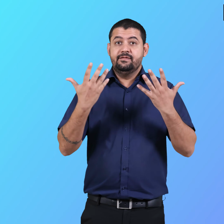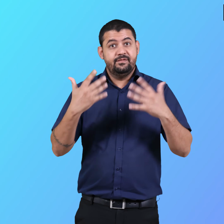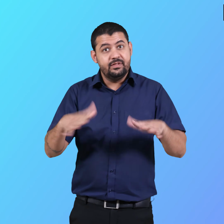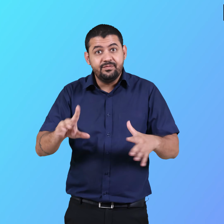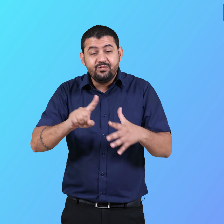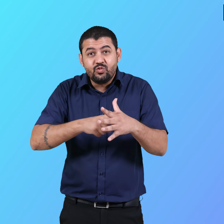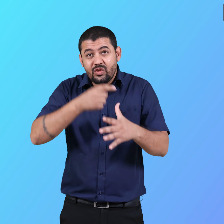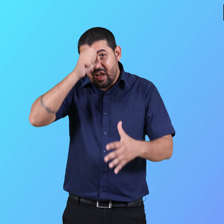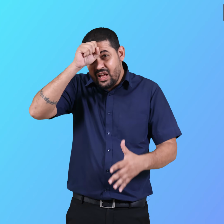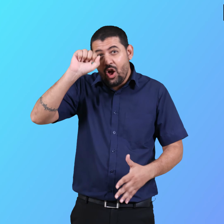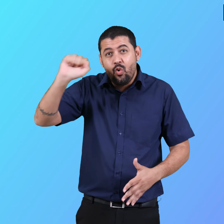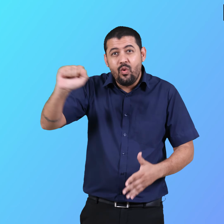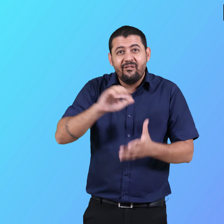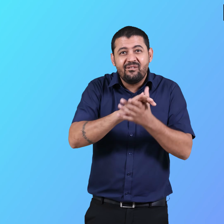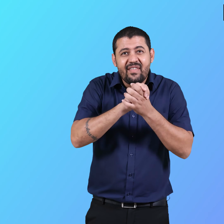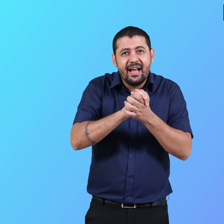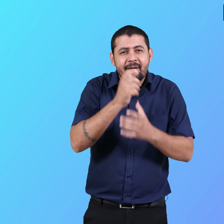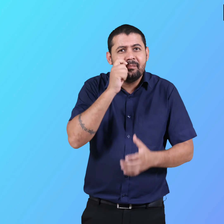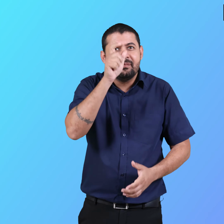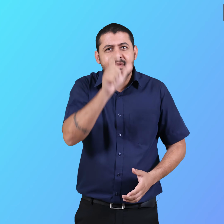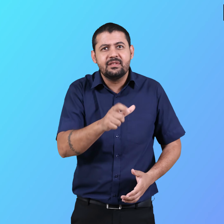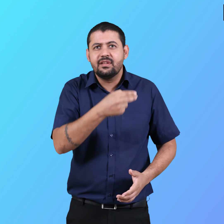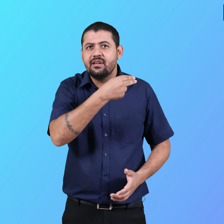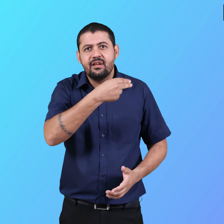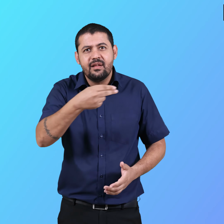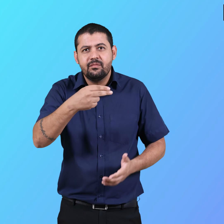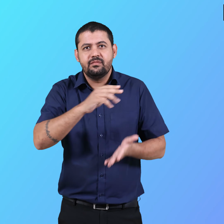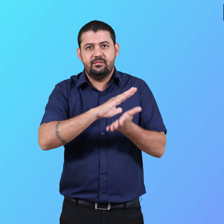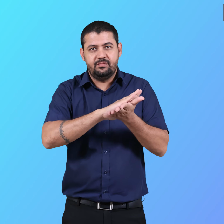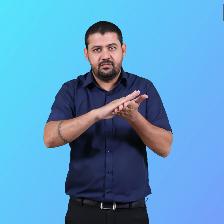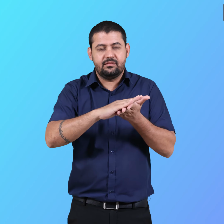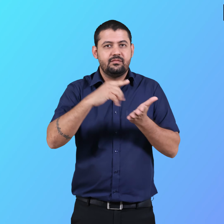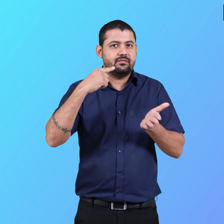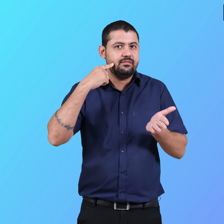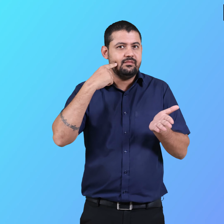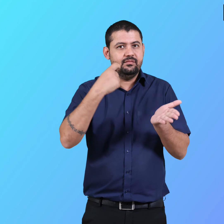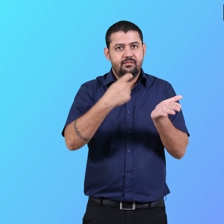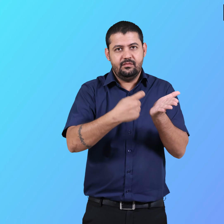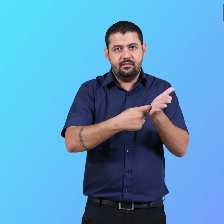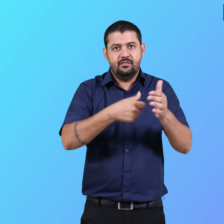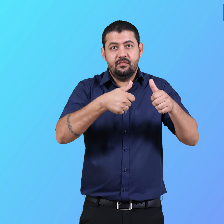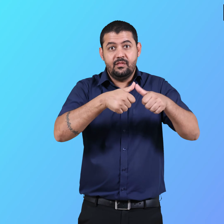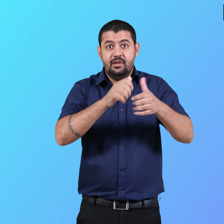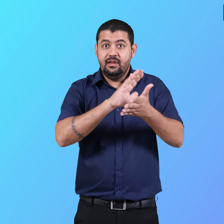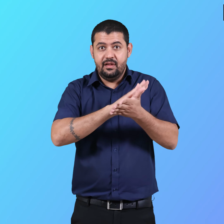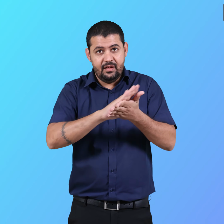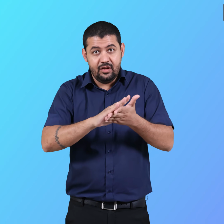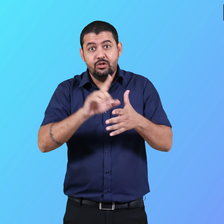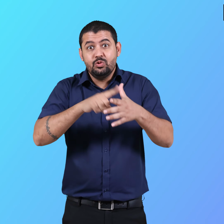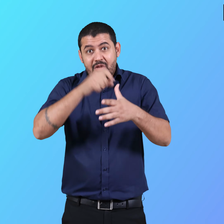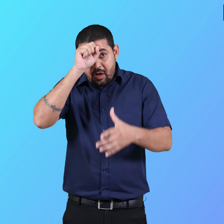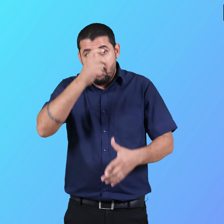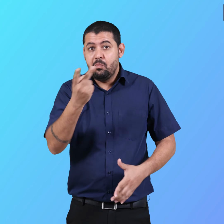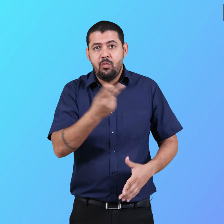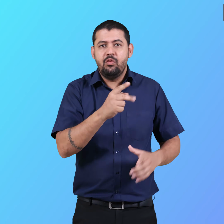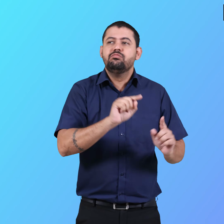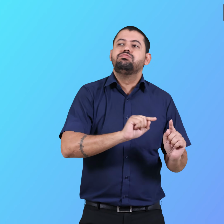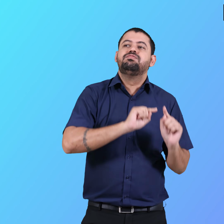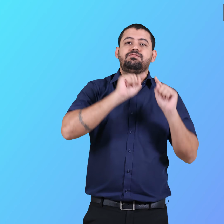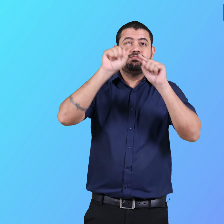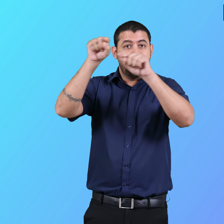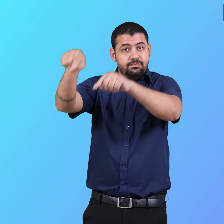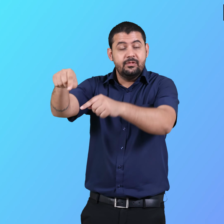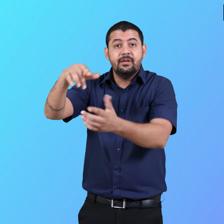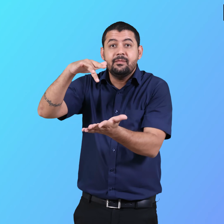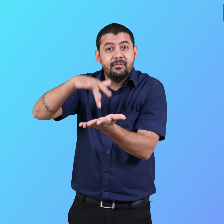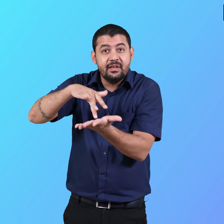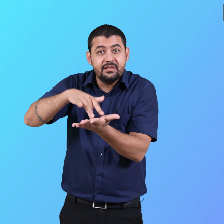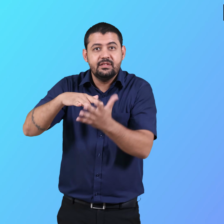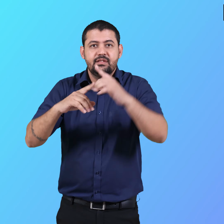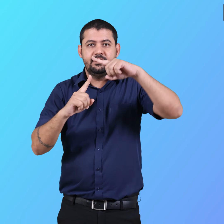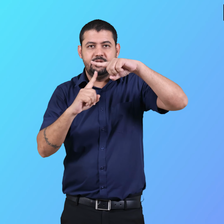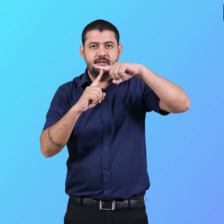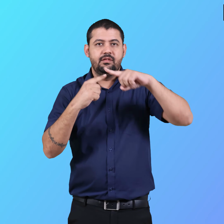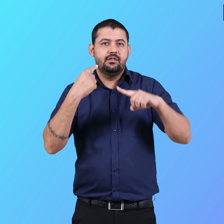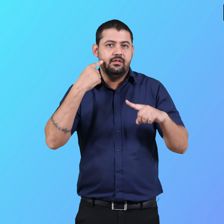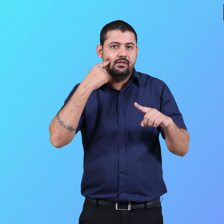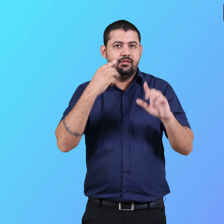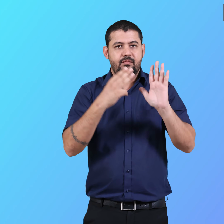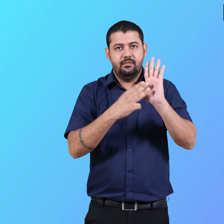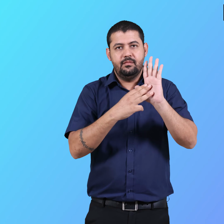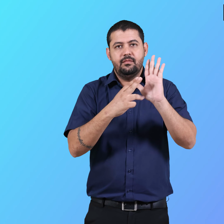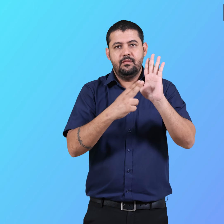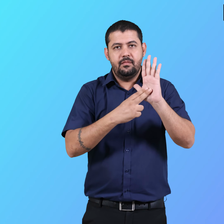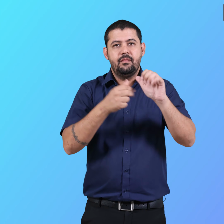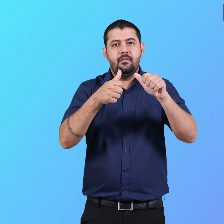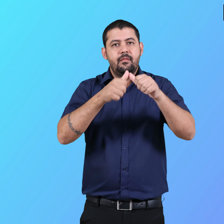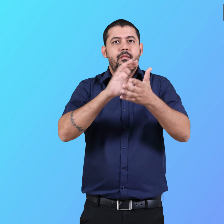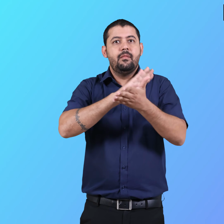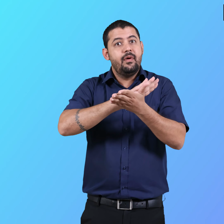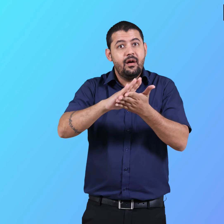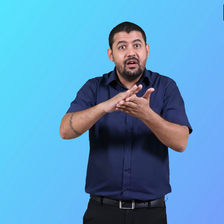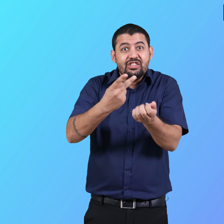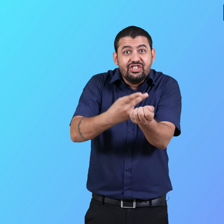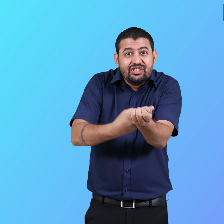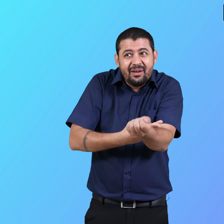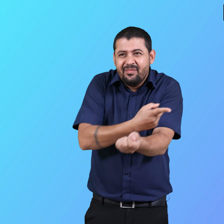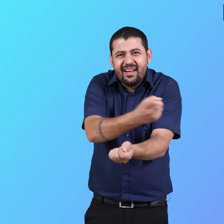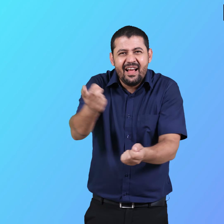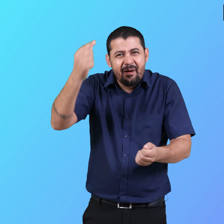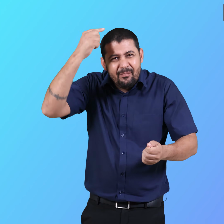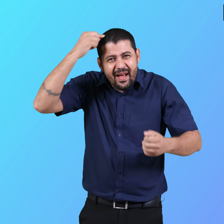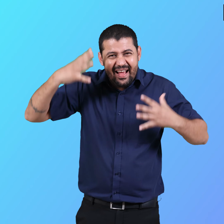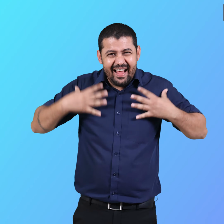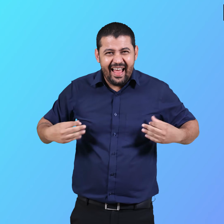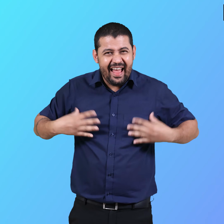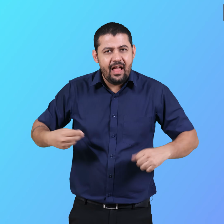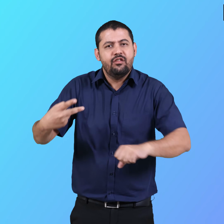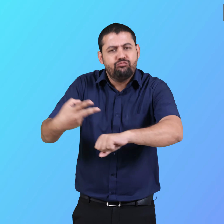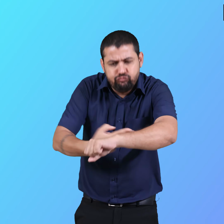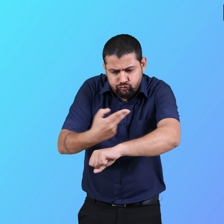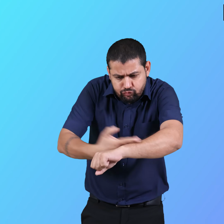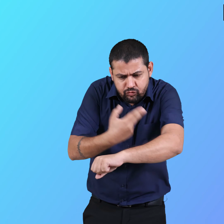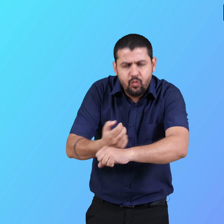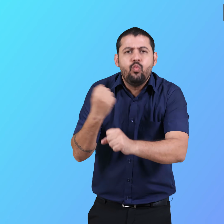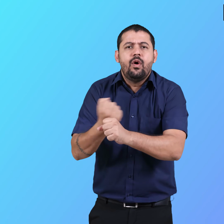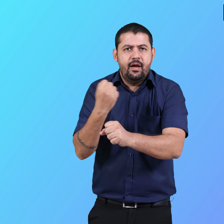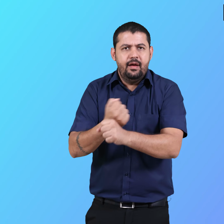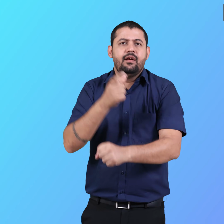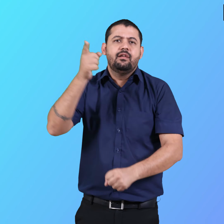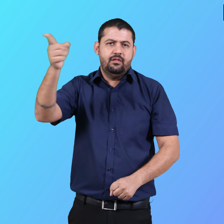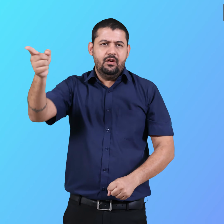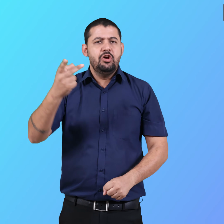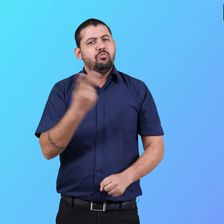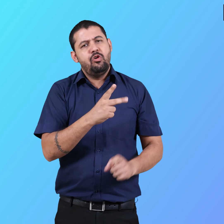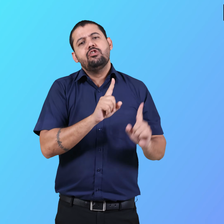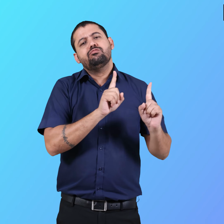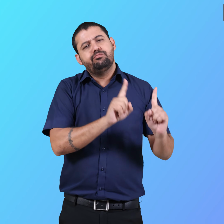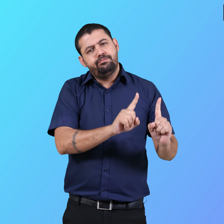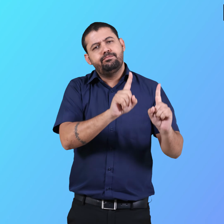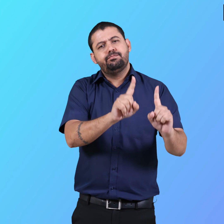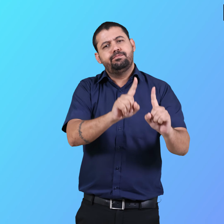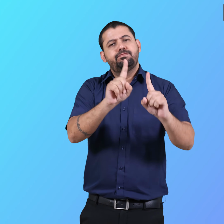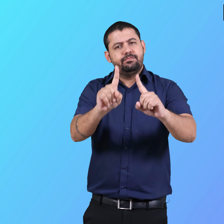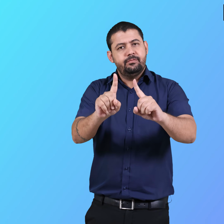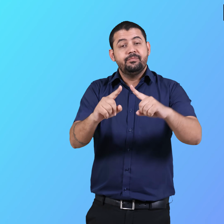he went to the town of Timnah with his friend Hirah from Adullam. He went there to have the wool cut from his sheep.